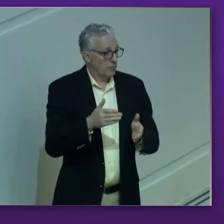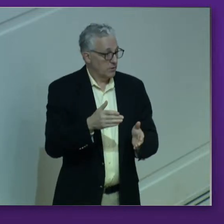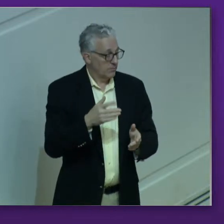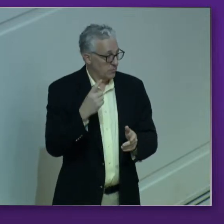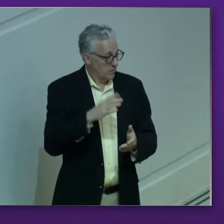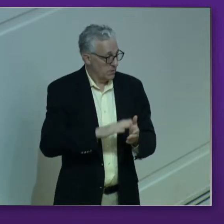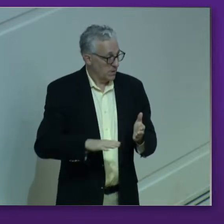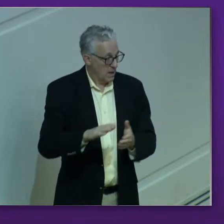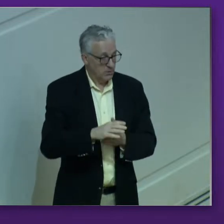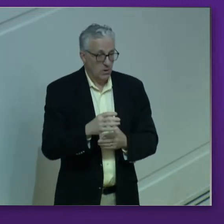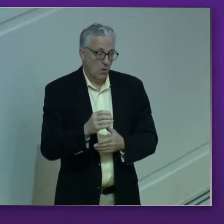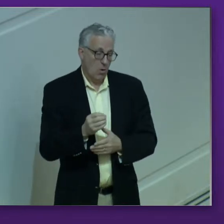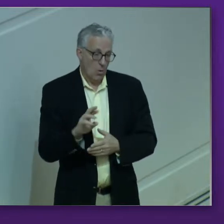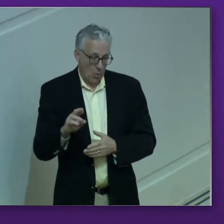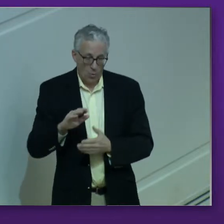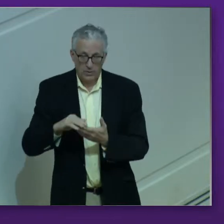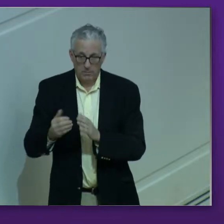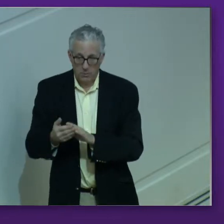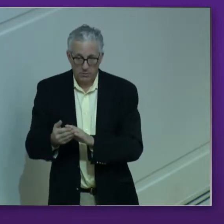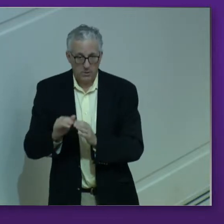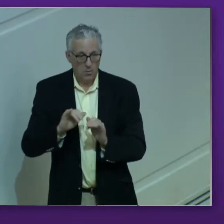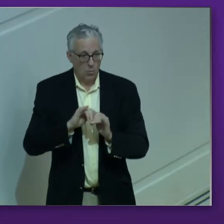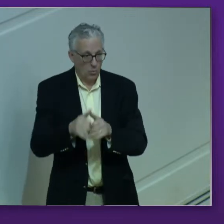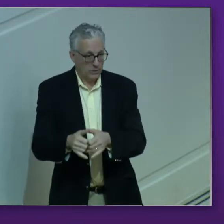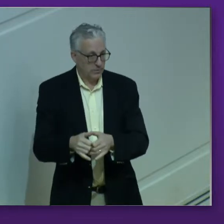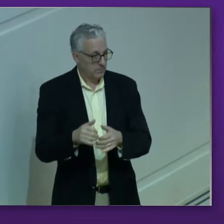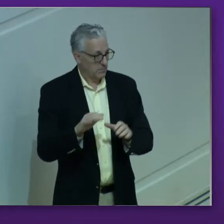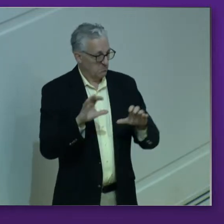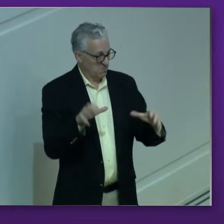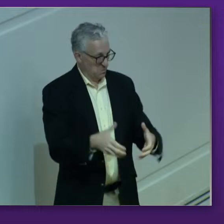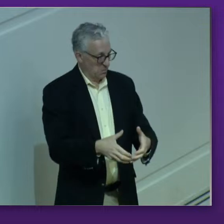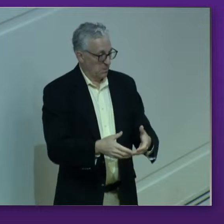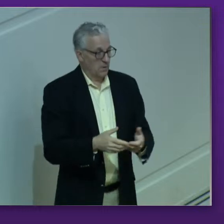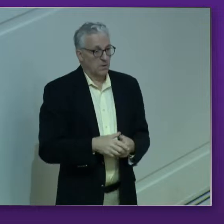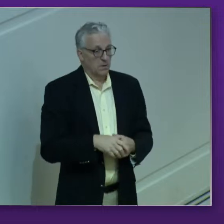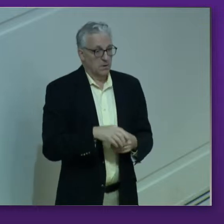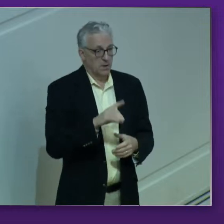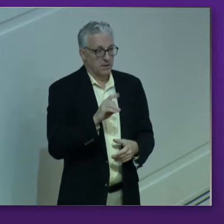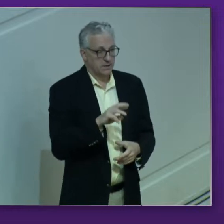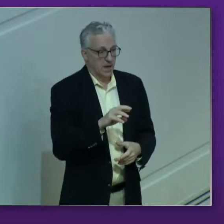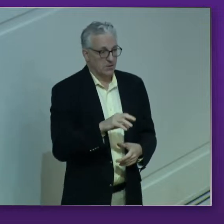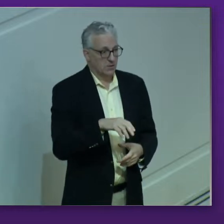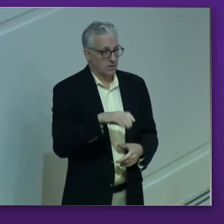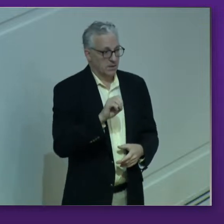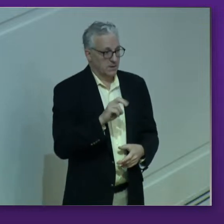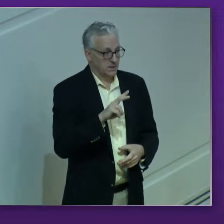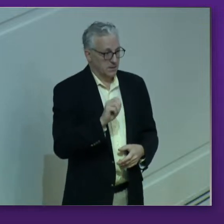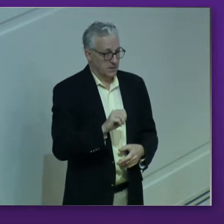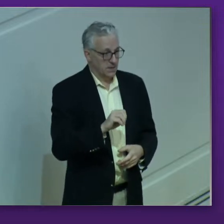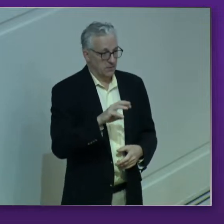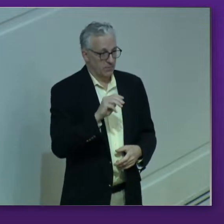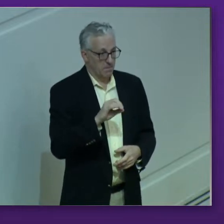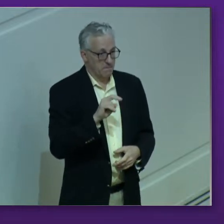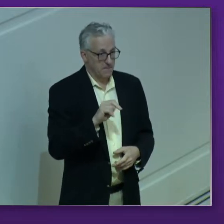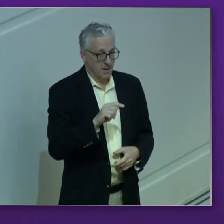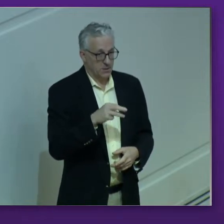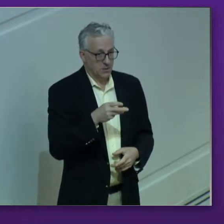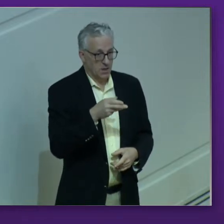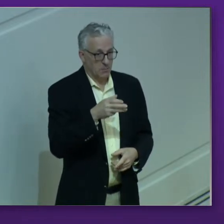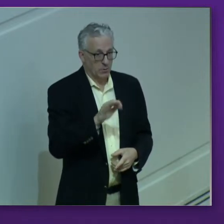REPRESENTATIVES OF OUR FACULTY. PLEASE COME FORWARDAS YOUR NAME IS MENTIONED ANDRECEIVE YOUR